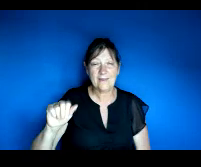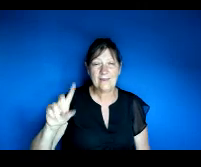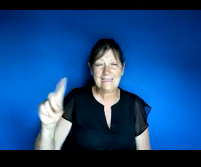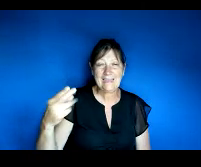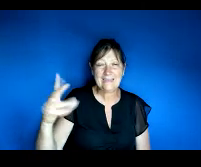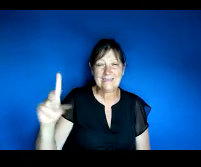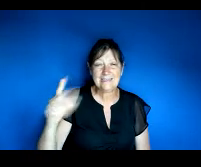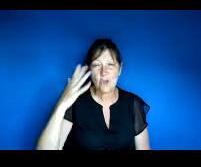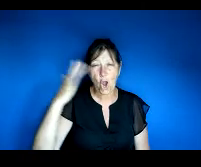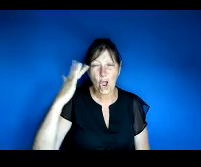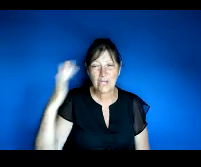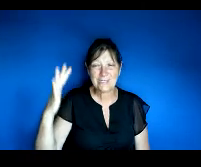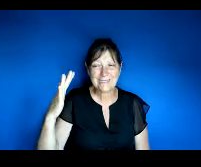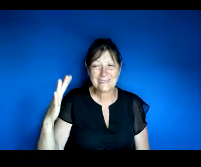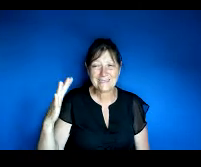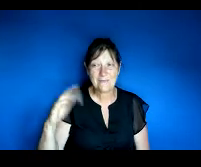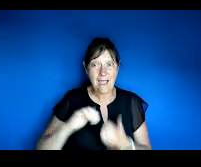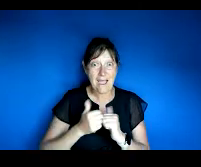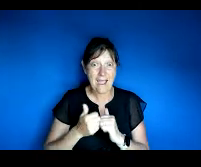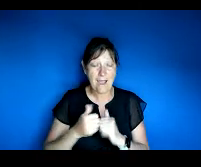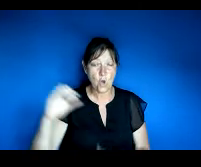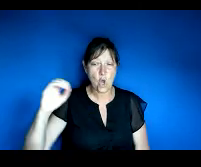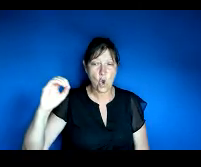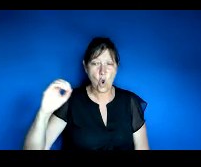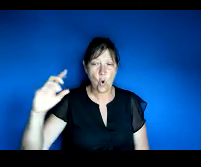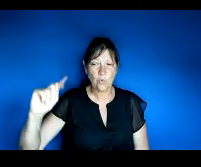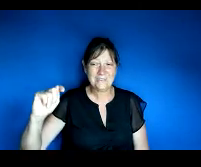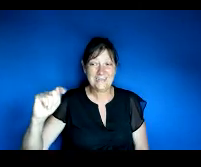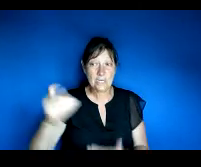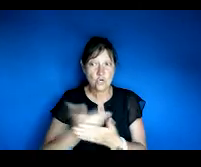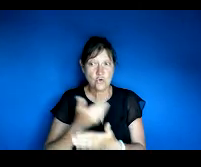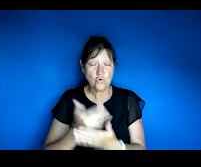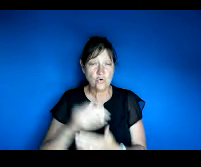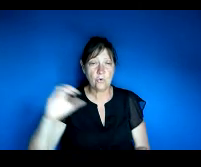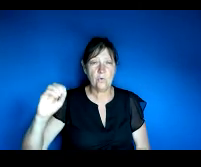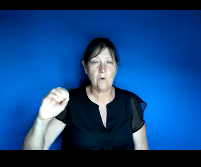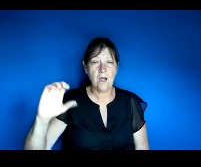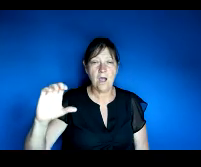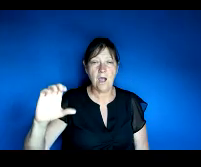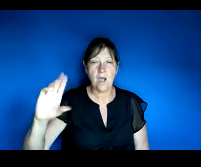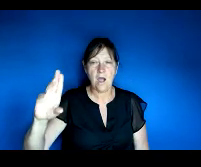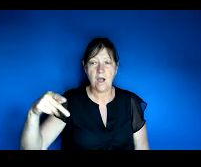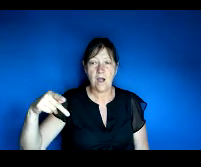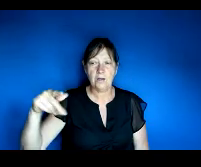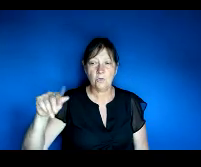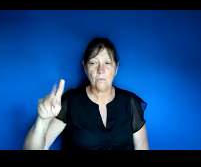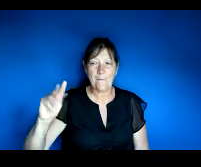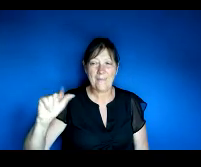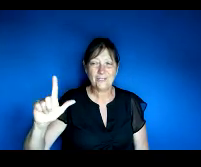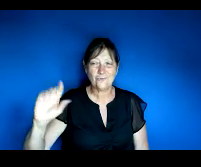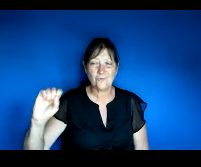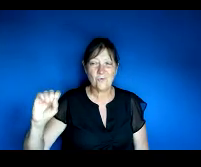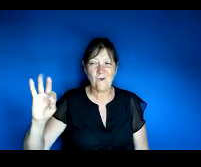through the lens of occupational therapy. And so we have a new occupational therapy office on campus, not far from our office,